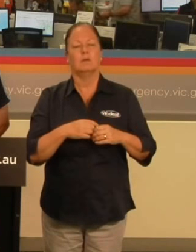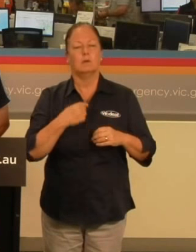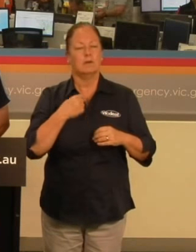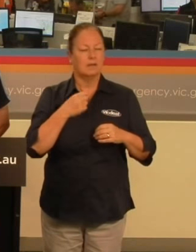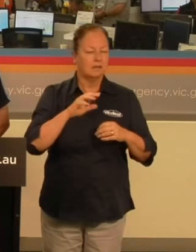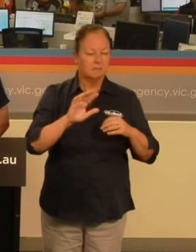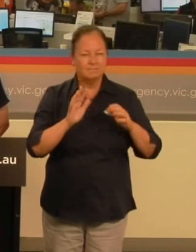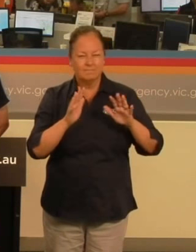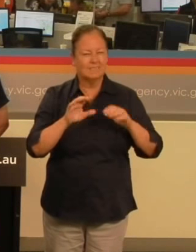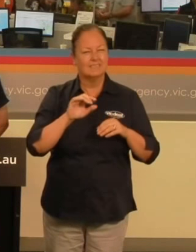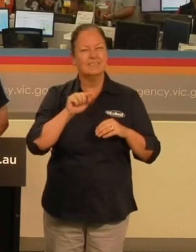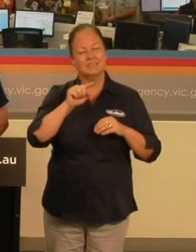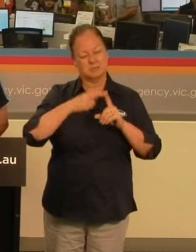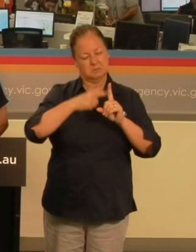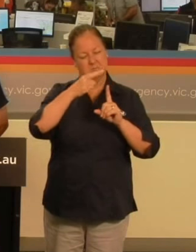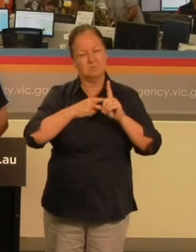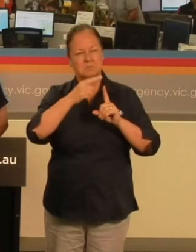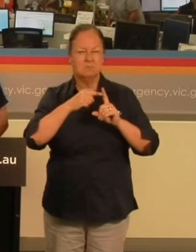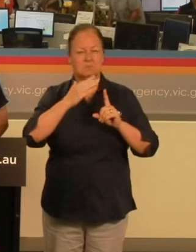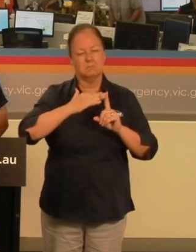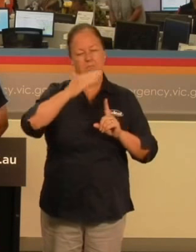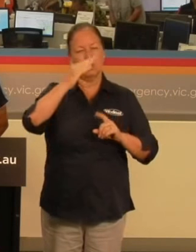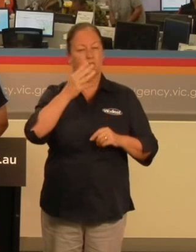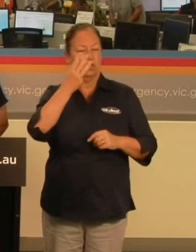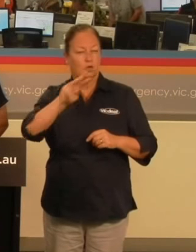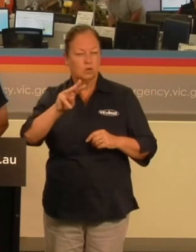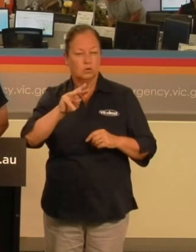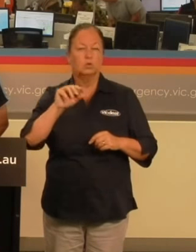temperatures moving well into the 30s they should peak at about 38 39 in